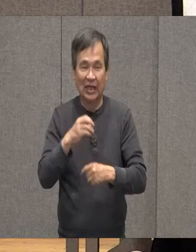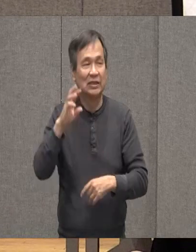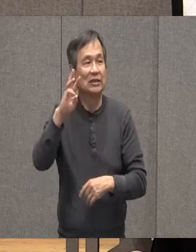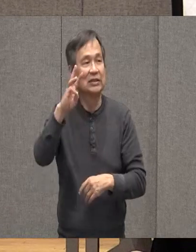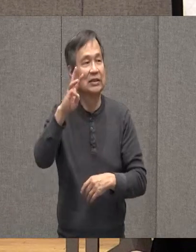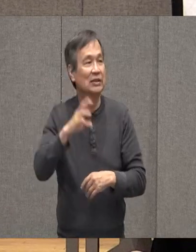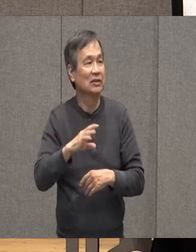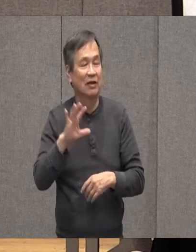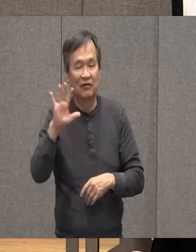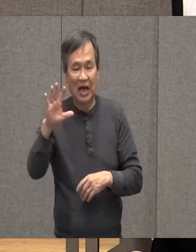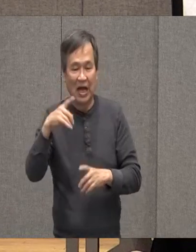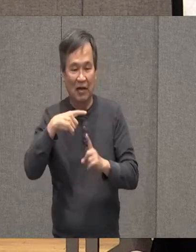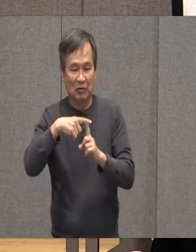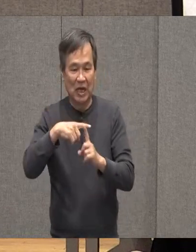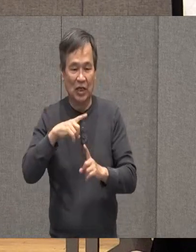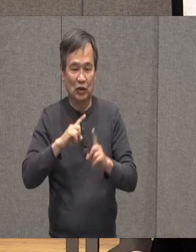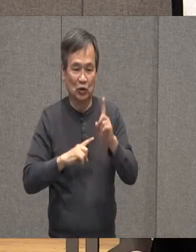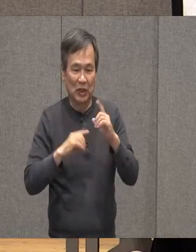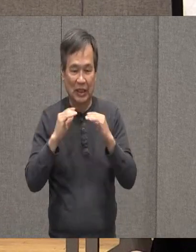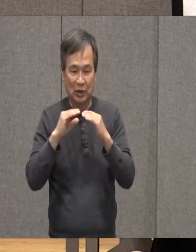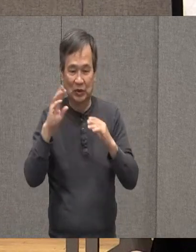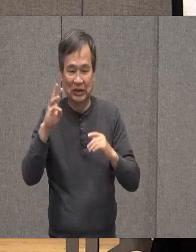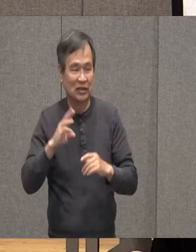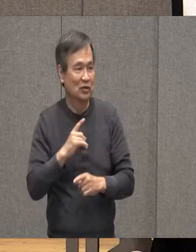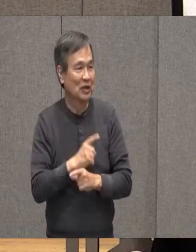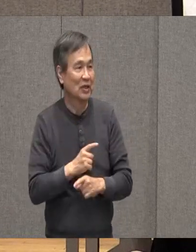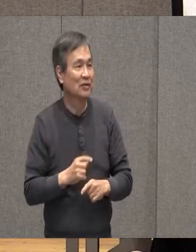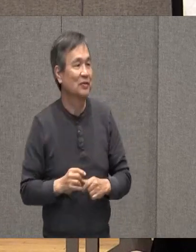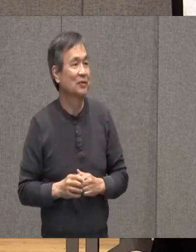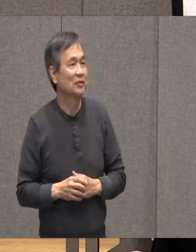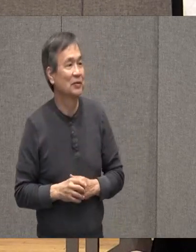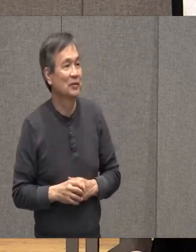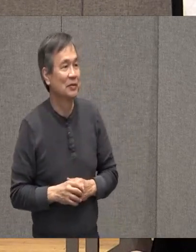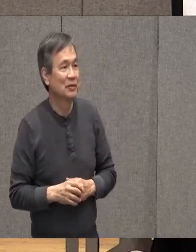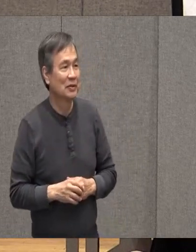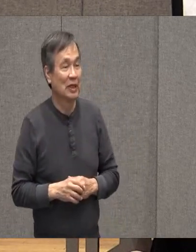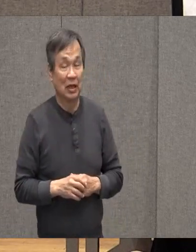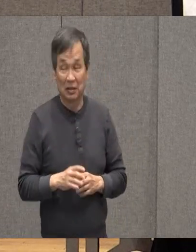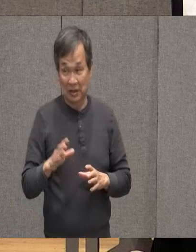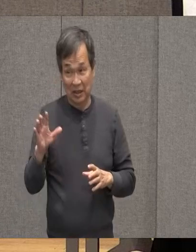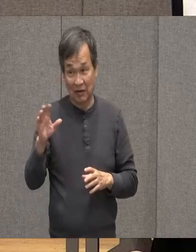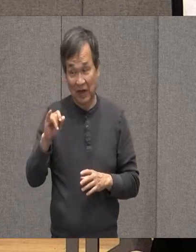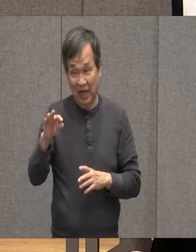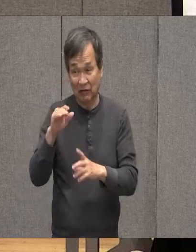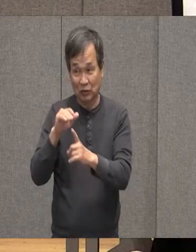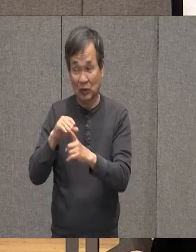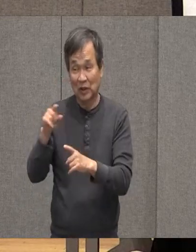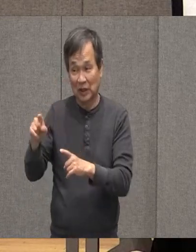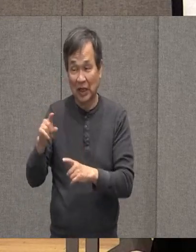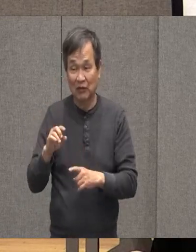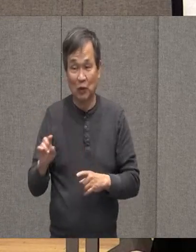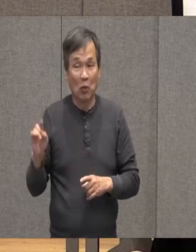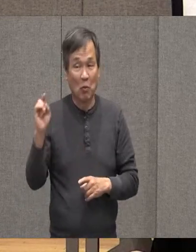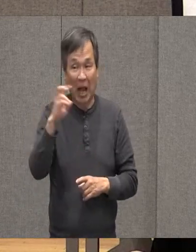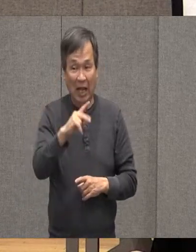[Miss Sears] Okay I'll let you stay there. [Miss Karnas] Thank you. [Miss Sears] But I had to remind you. [Miss Karnas] She did have to remind me. [Miss Sears] So next time I won't get to remind you. Let's see how many more turns we can get,